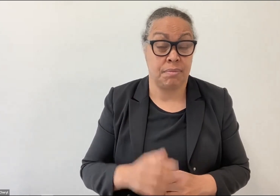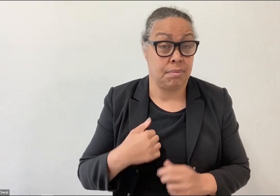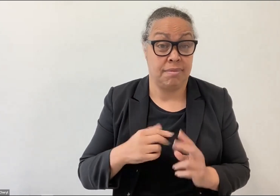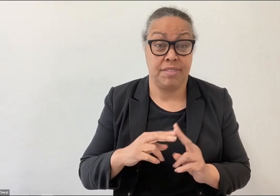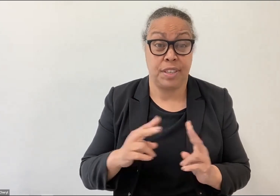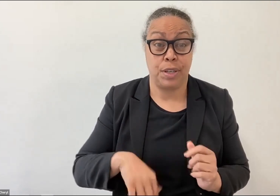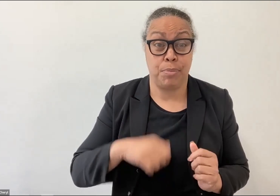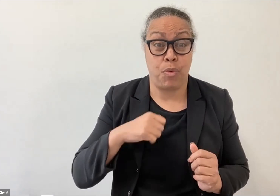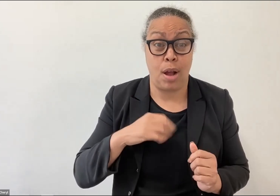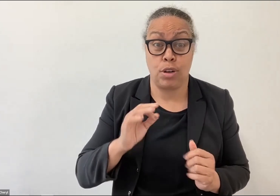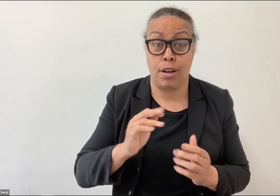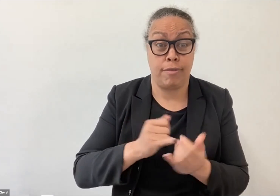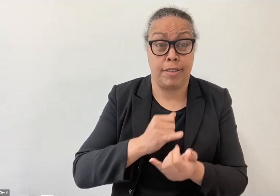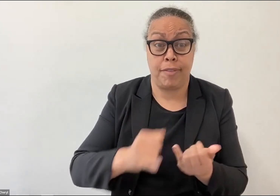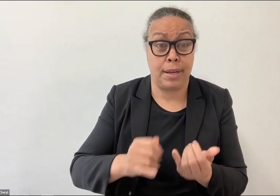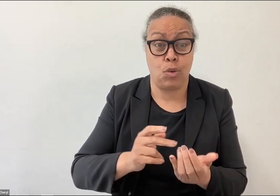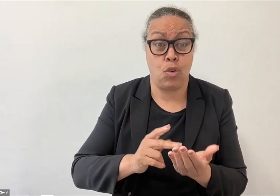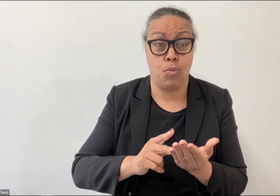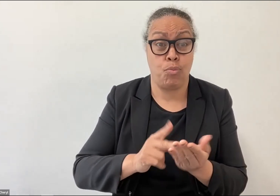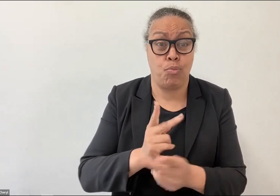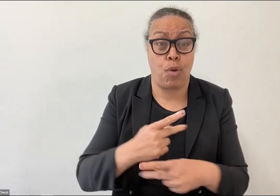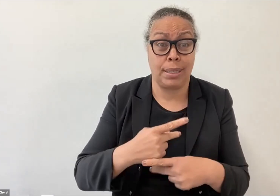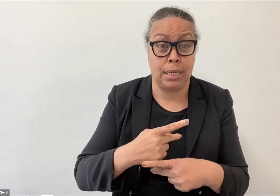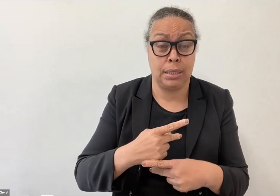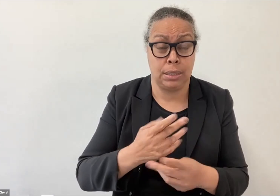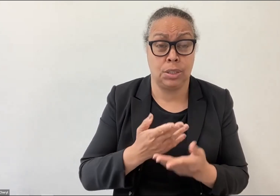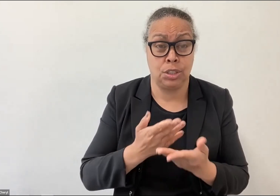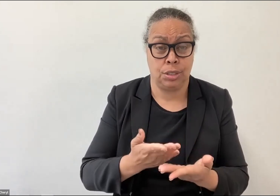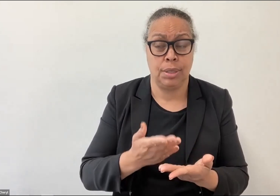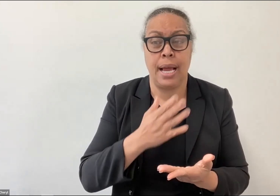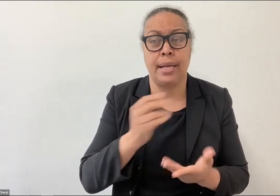I'm very proud of the ultimate product that has been produced and I'm.